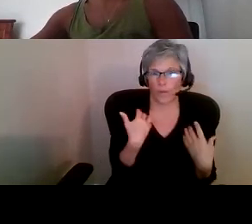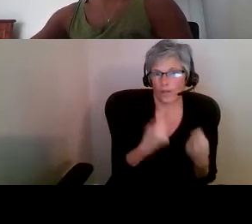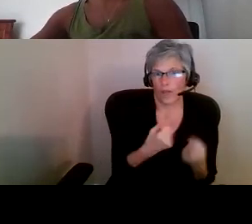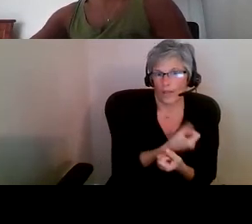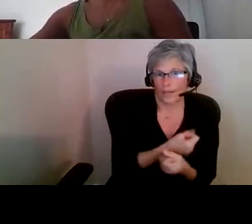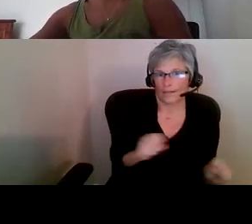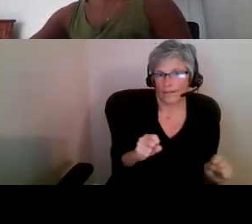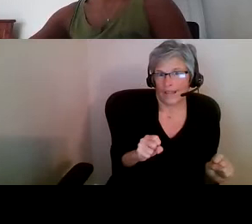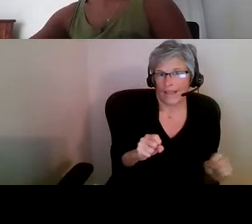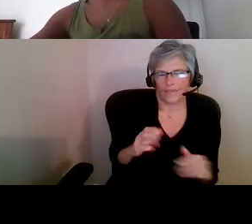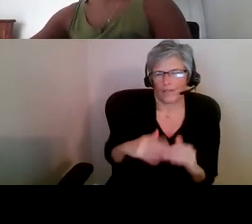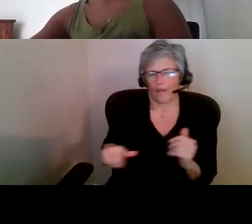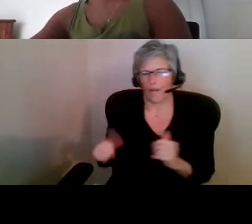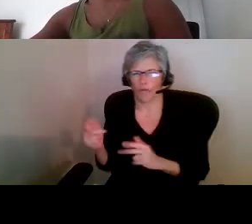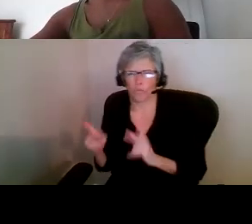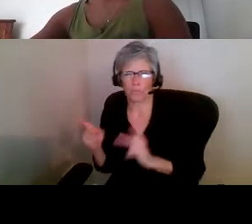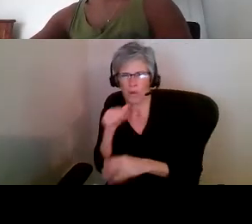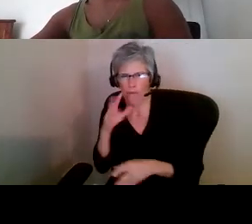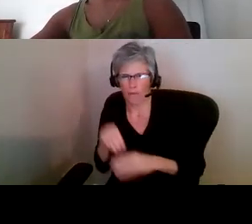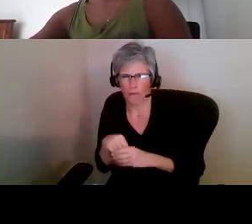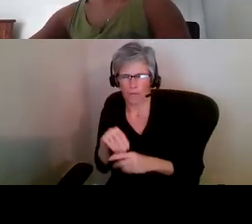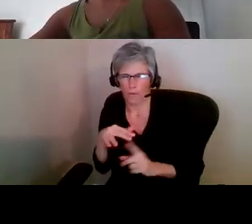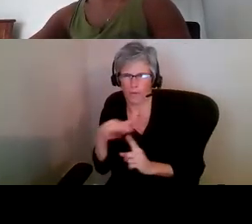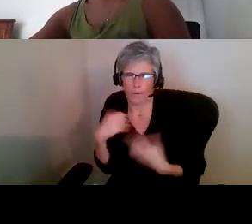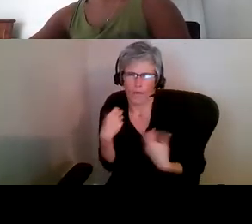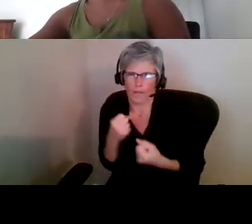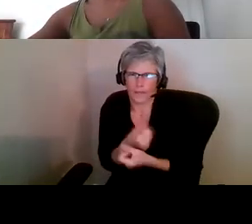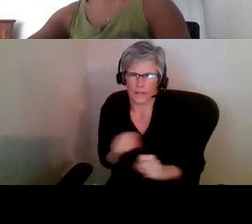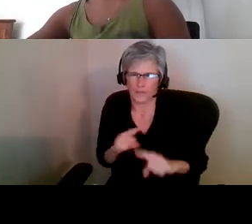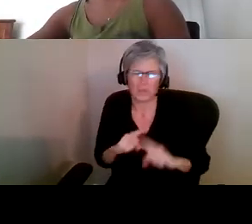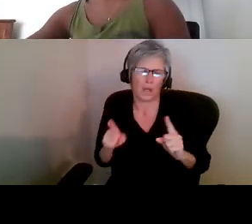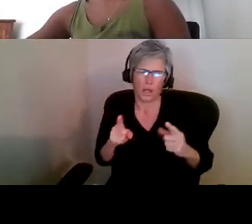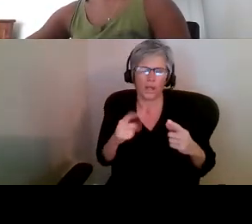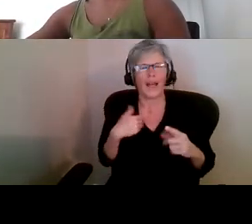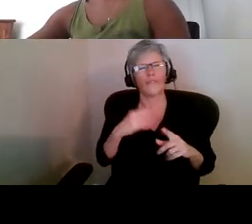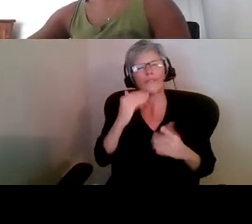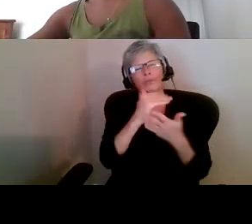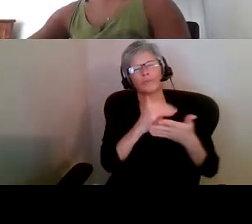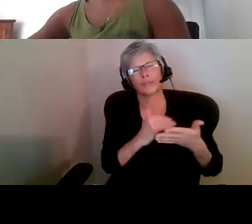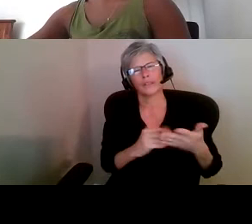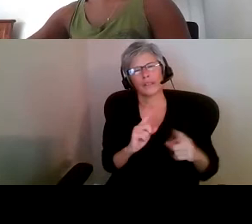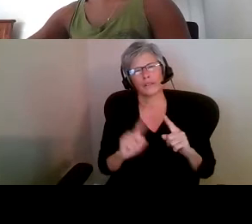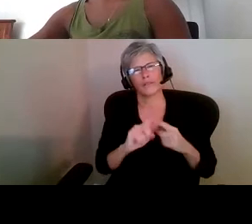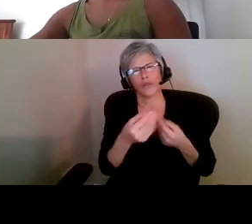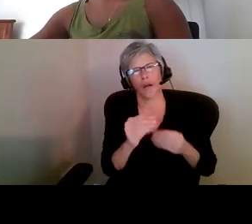so this is a list of other sort of offices that we will be telling you more about